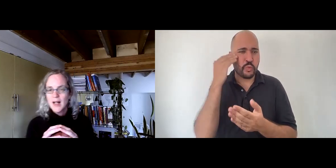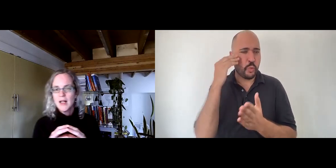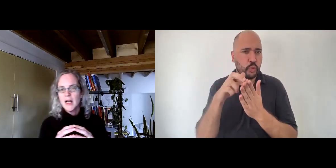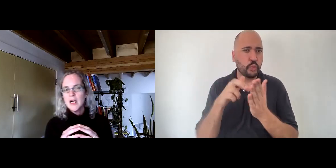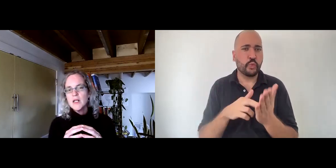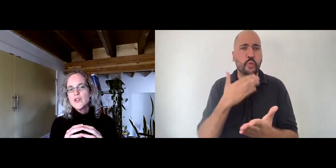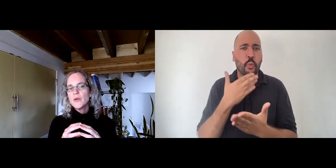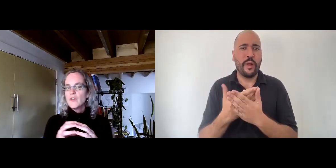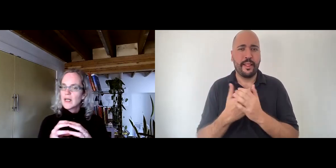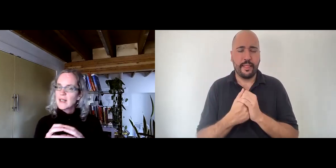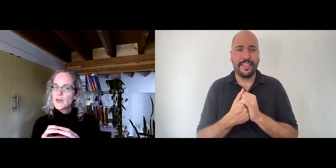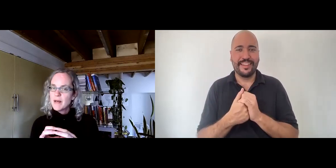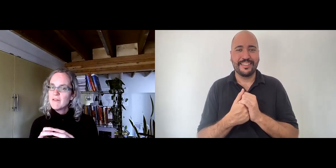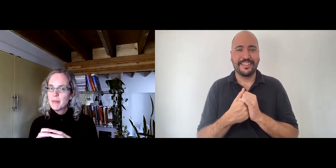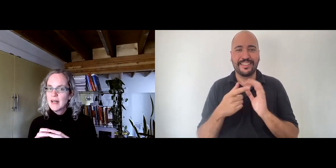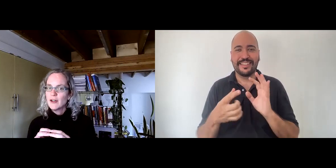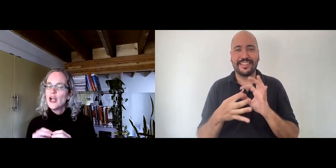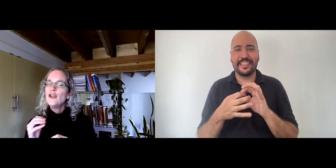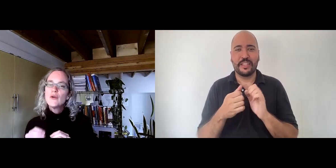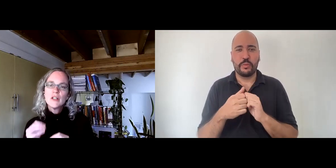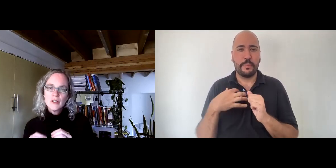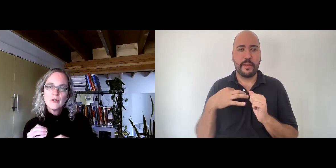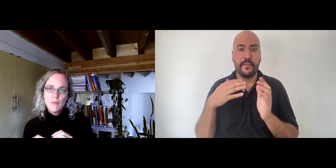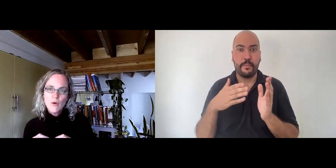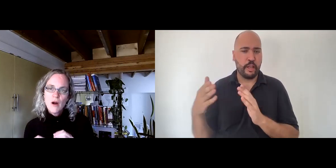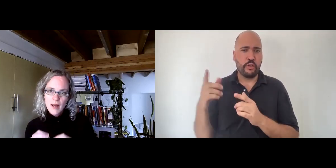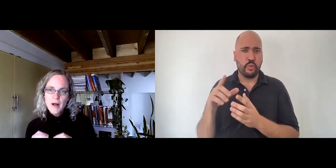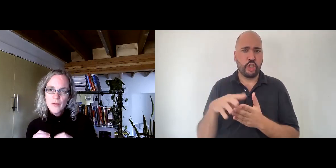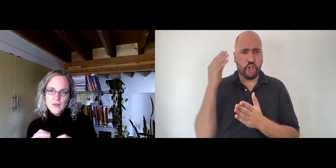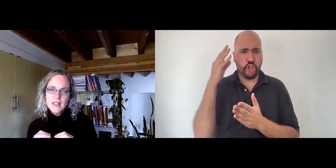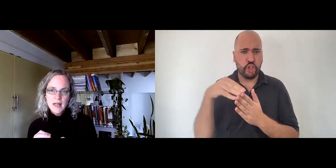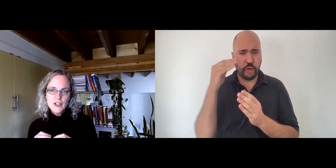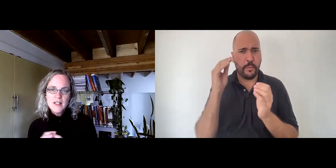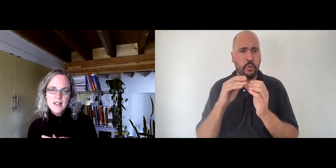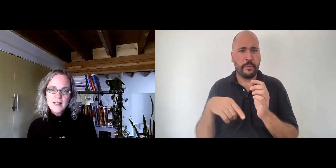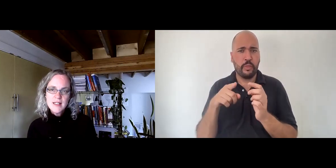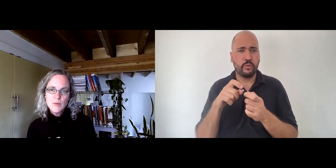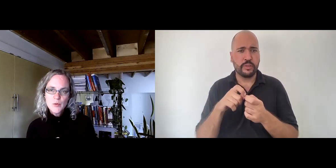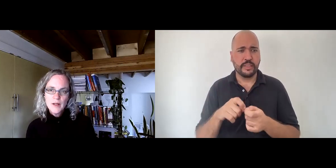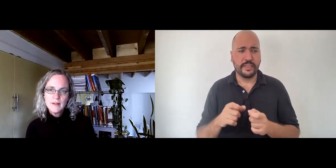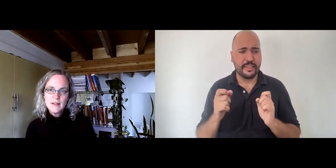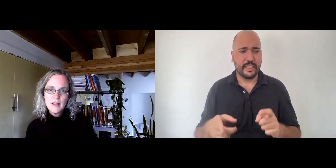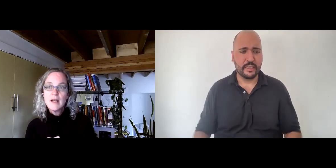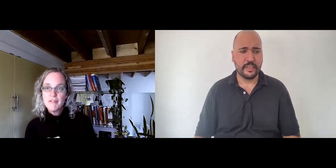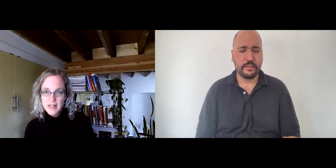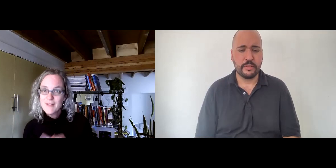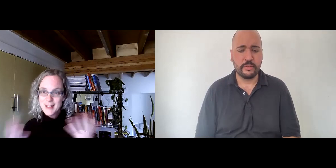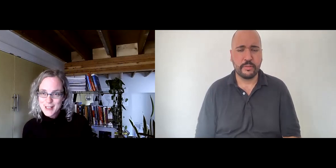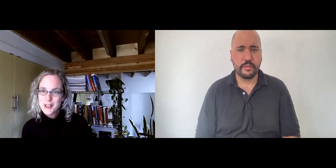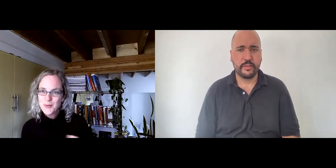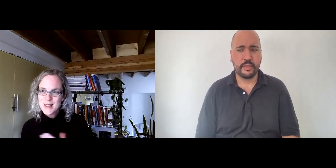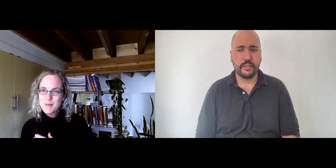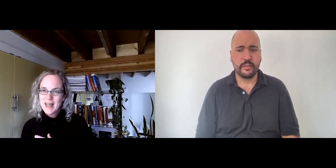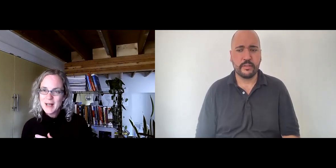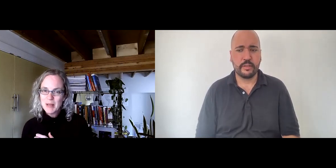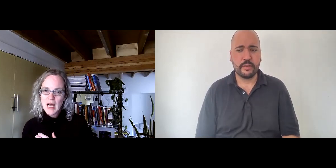So when you connect with a benefit planner, you can learn more about those deductions to see which one if any, of the additional ones, might apply.